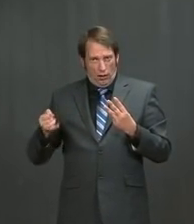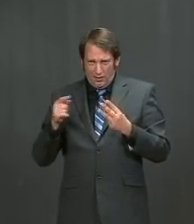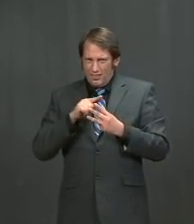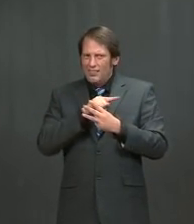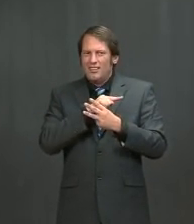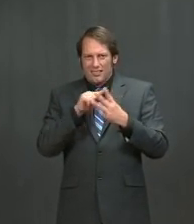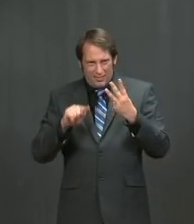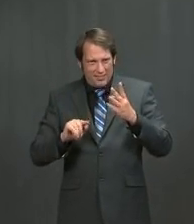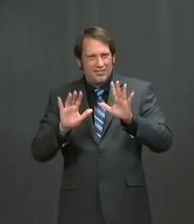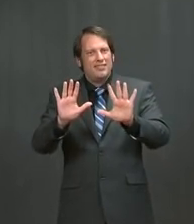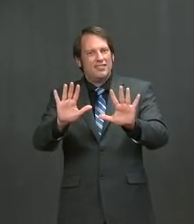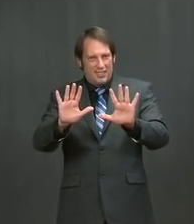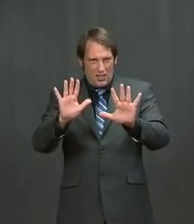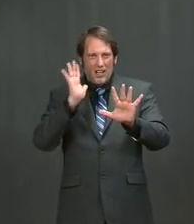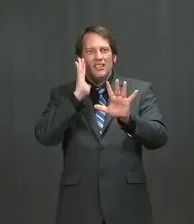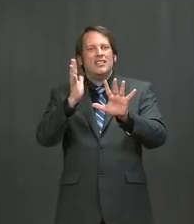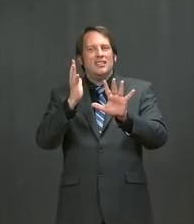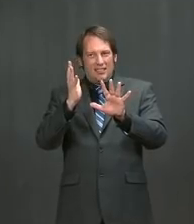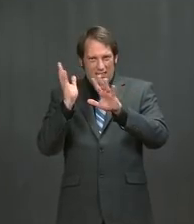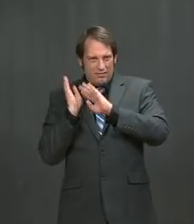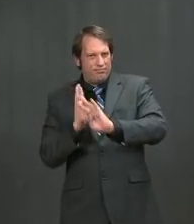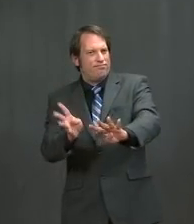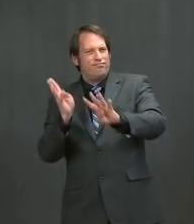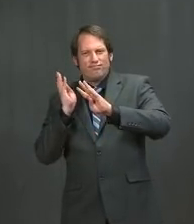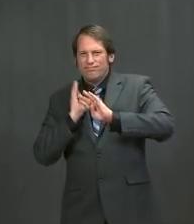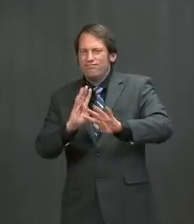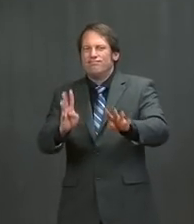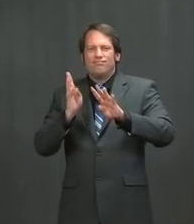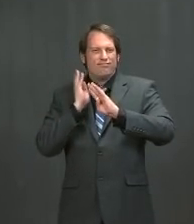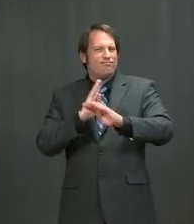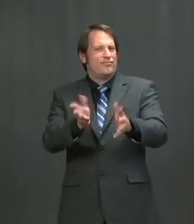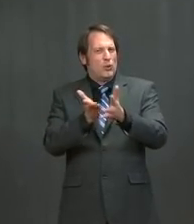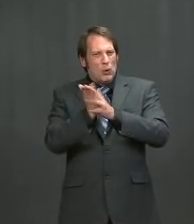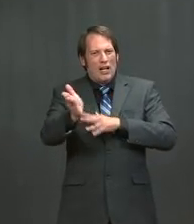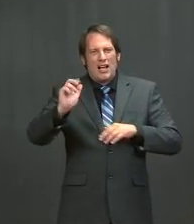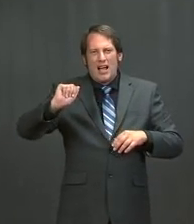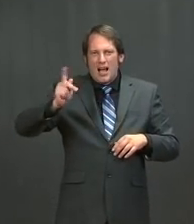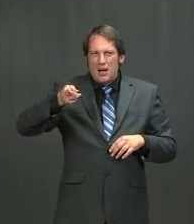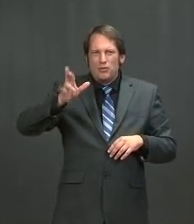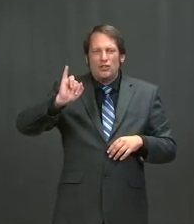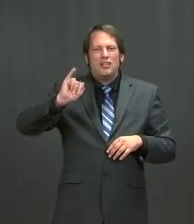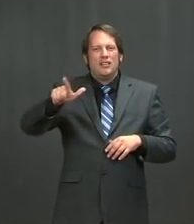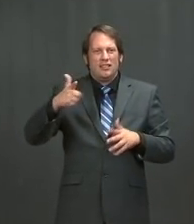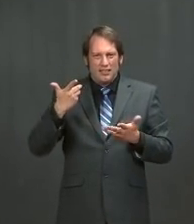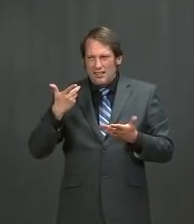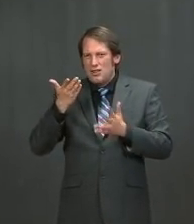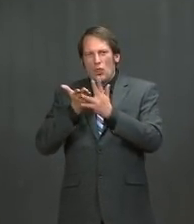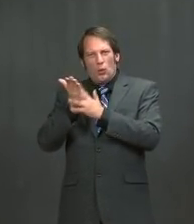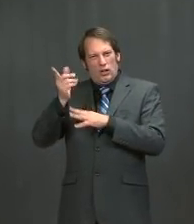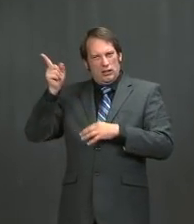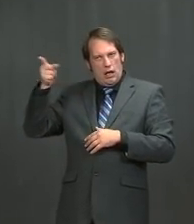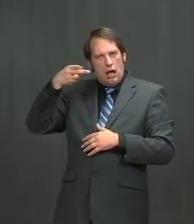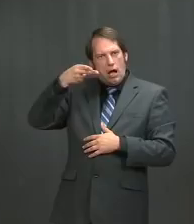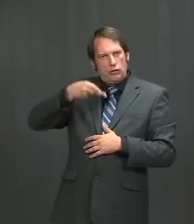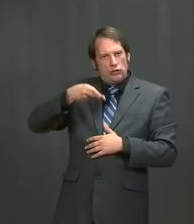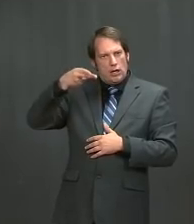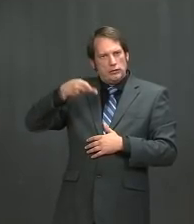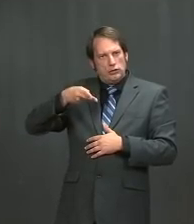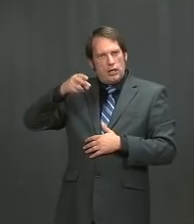At the same time, there were still steps -- led through a process by HHS -- put in place, to take steps over the weekend